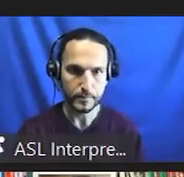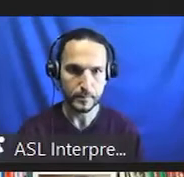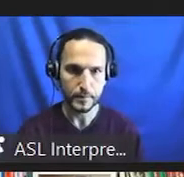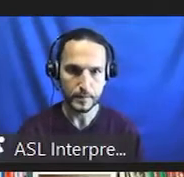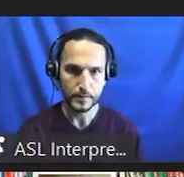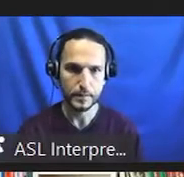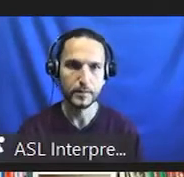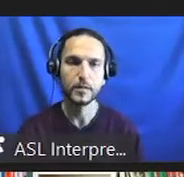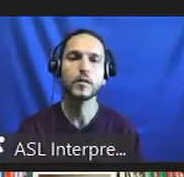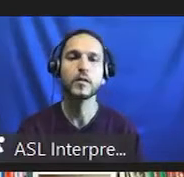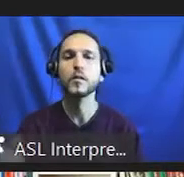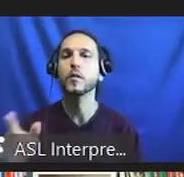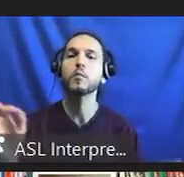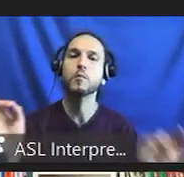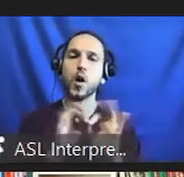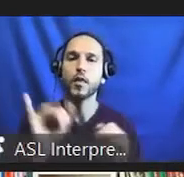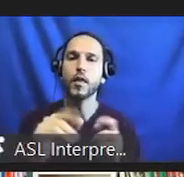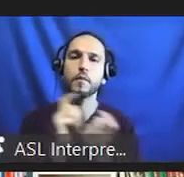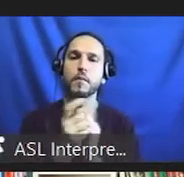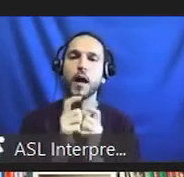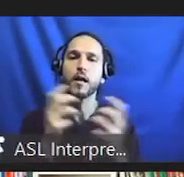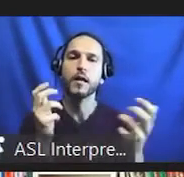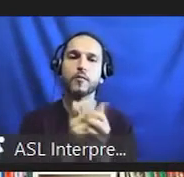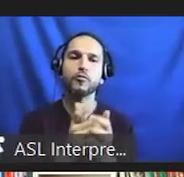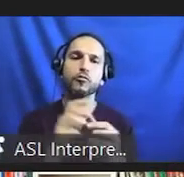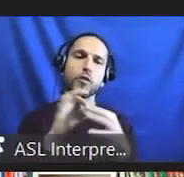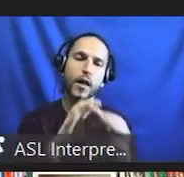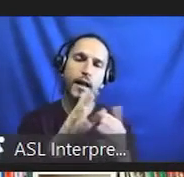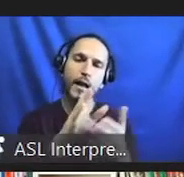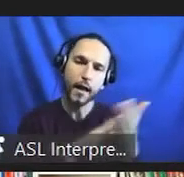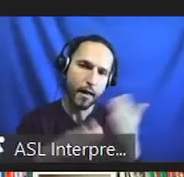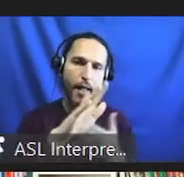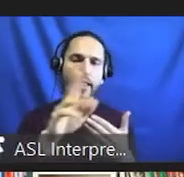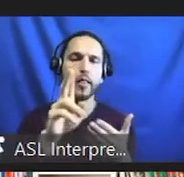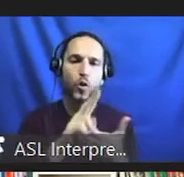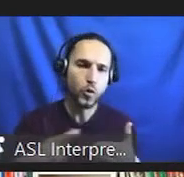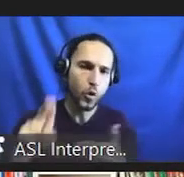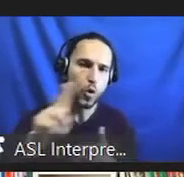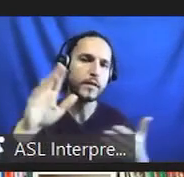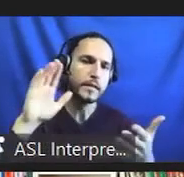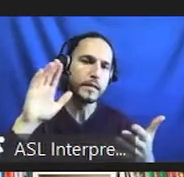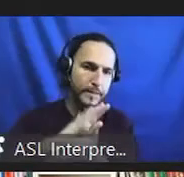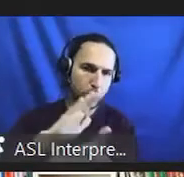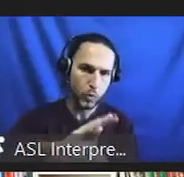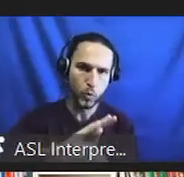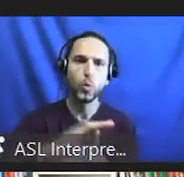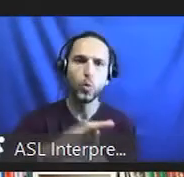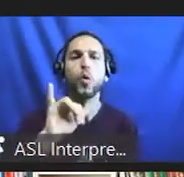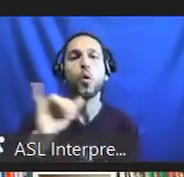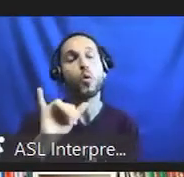that a public accommodation also covers colleges and universities, schools, and, importantly,